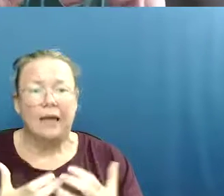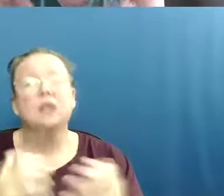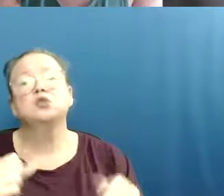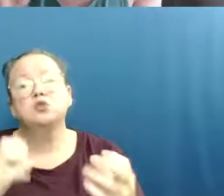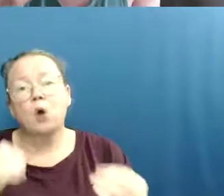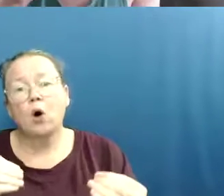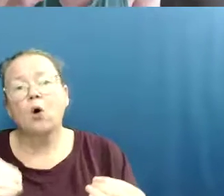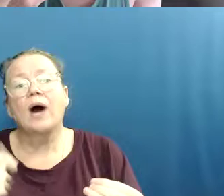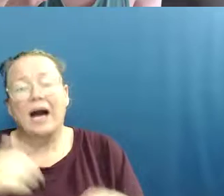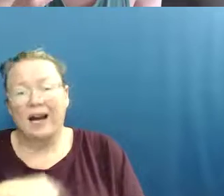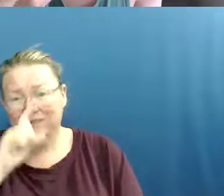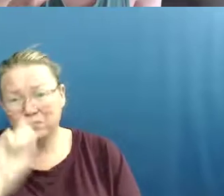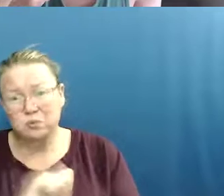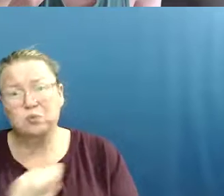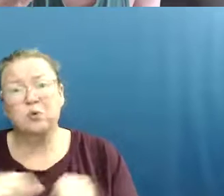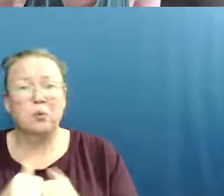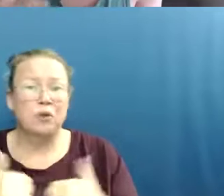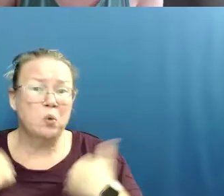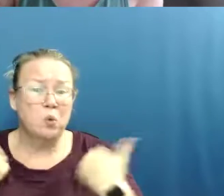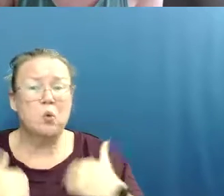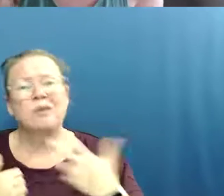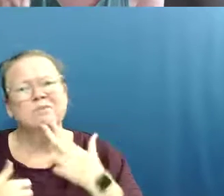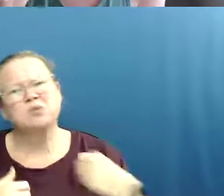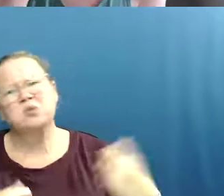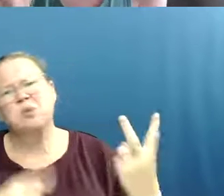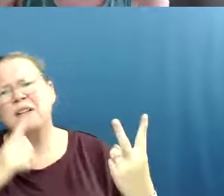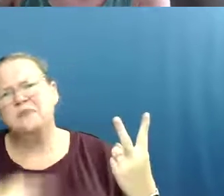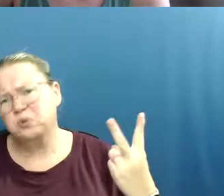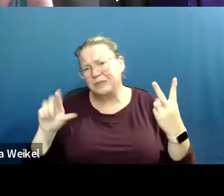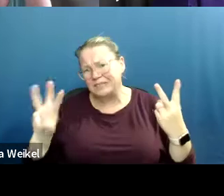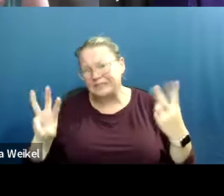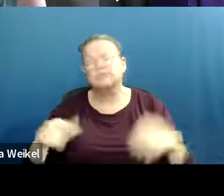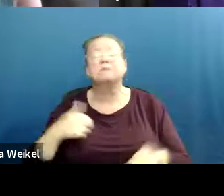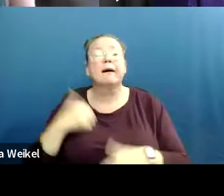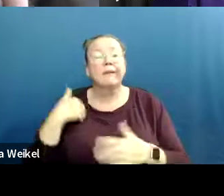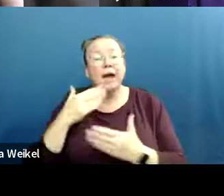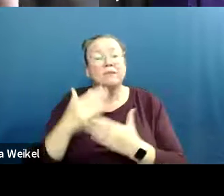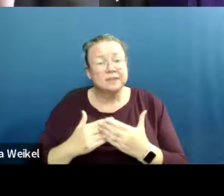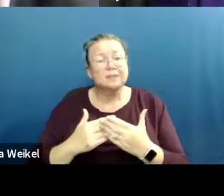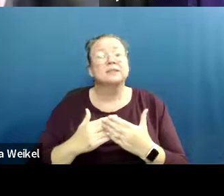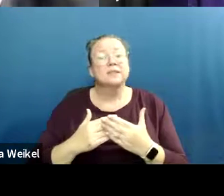Rosie Vazquez: I actually work with youth from ages 12 to 26. I did have some middle school classes.